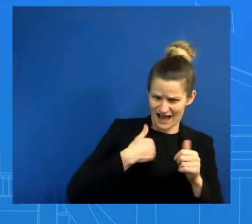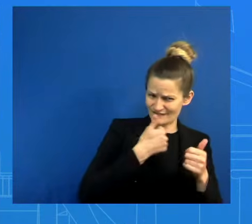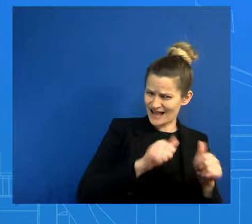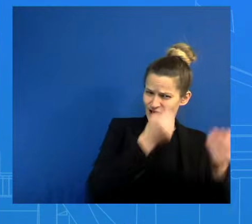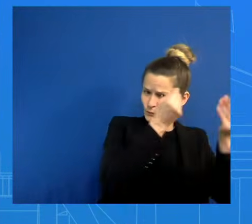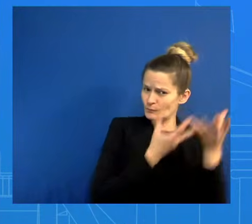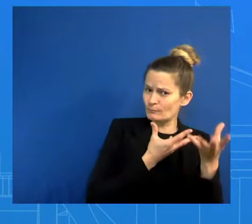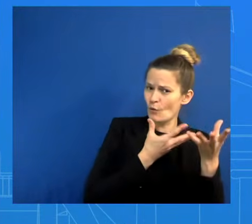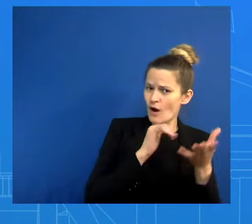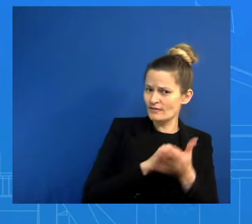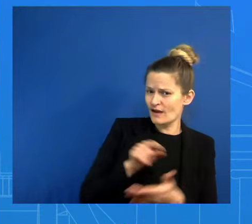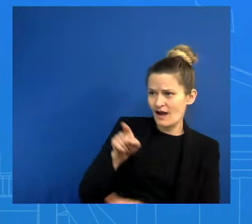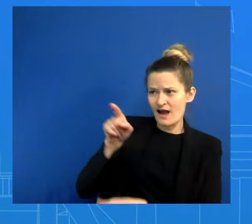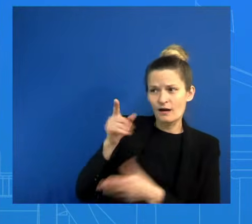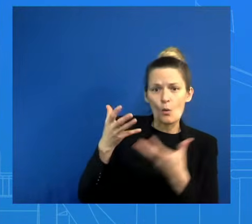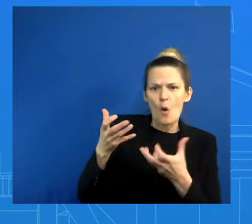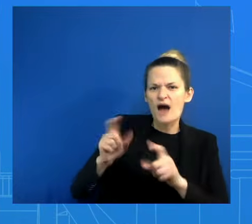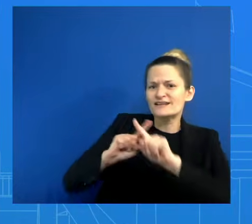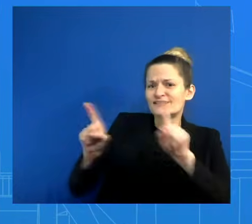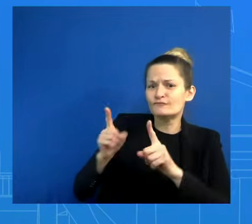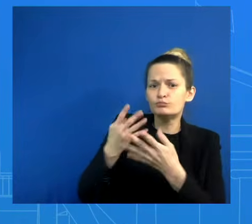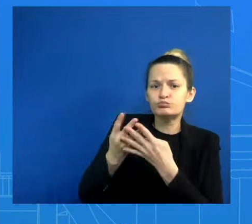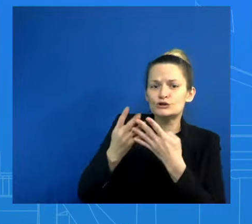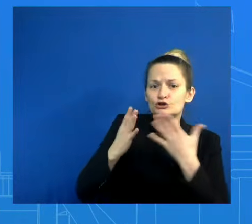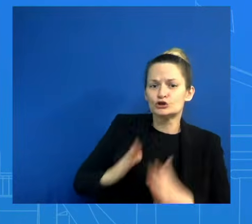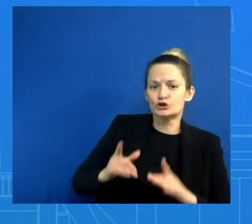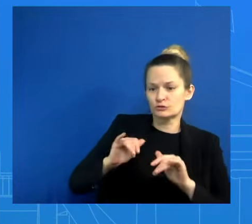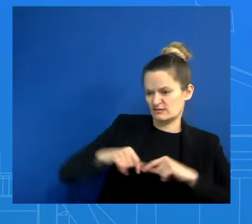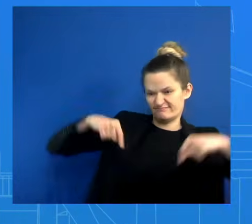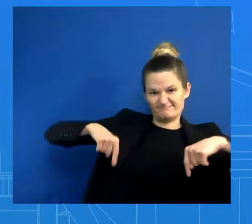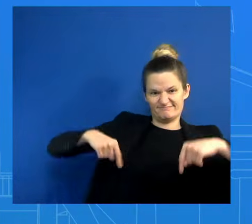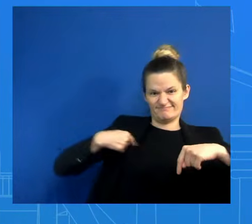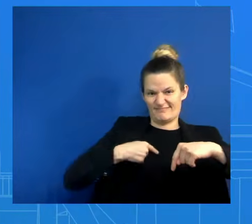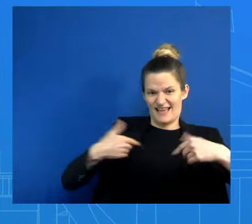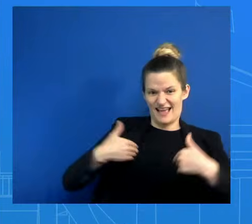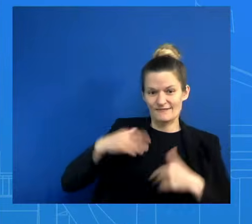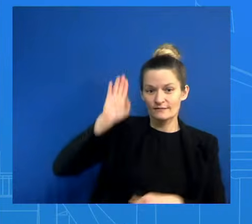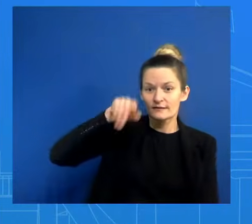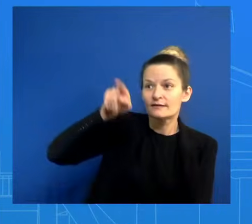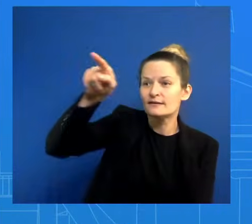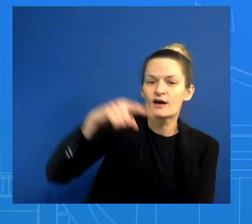in exchange for Paul Whelan? Ms. Jean-Pierre: So I ca- -- I cannot go into any specifics